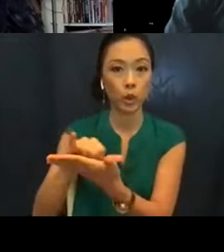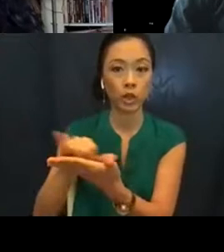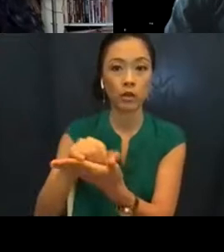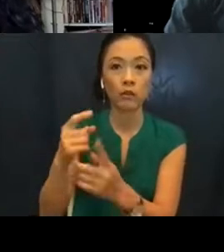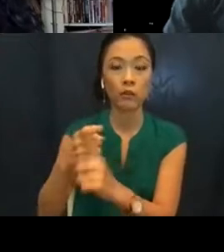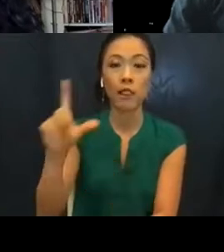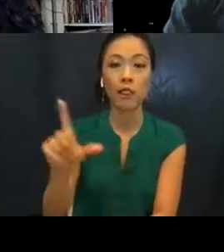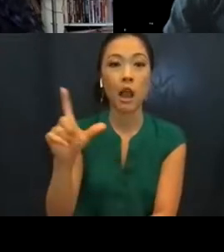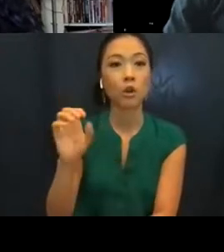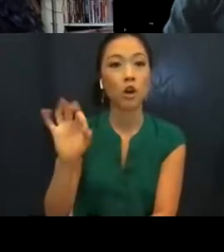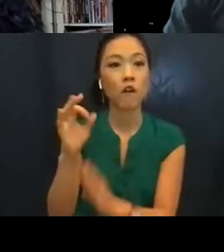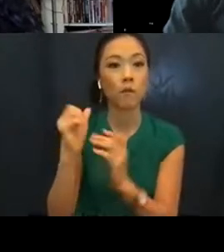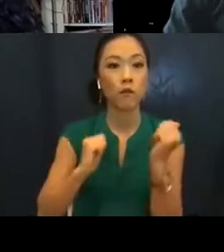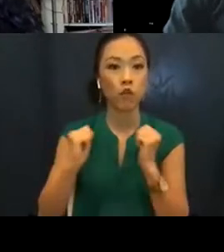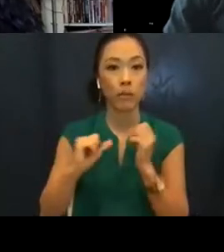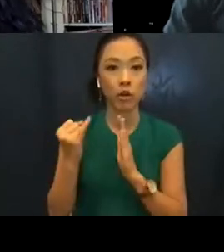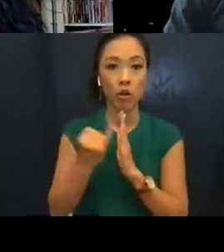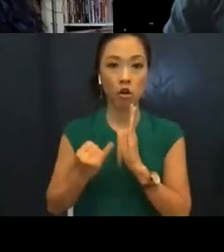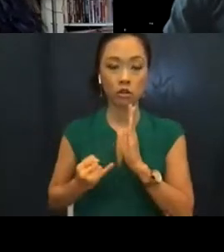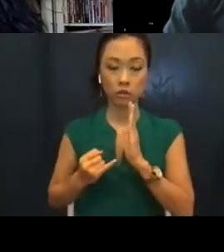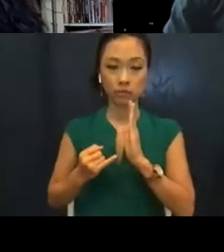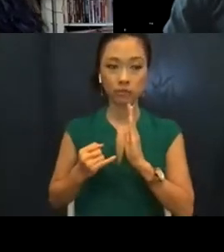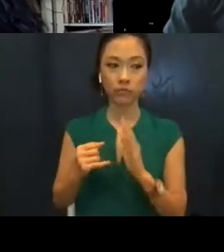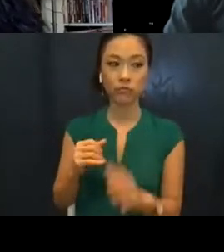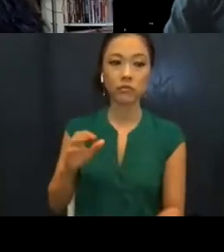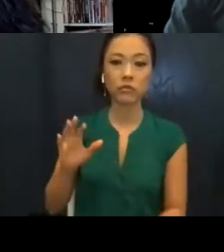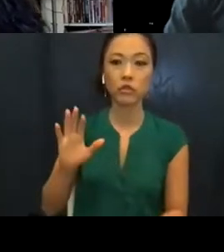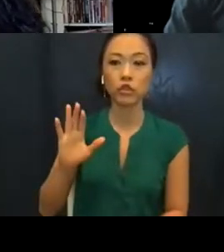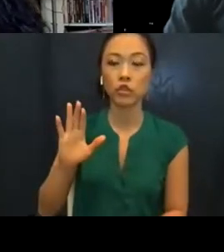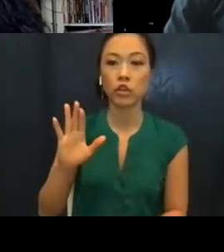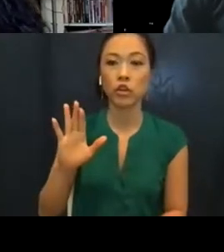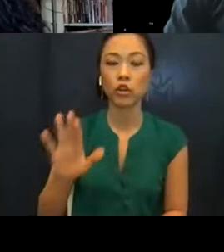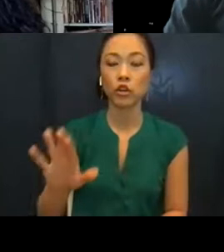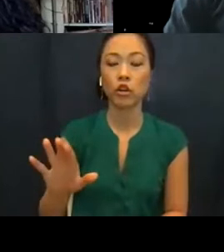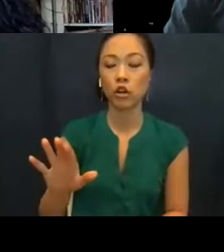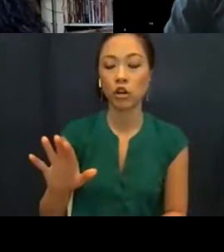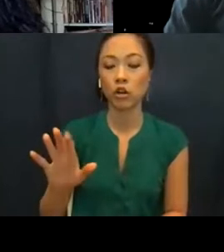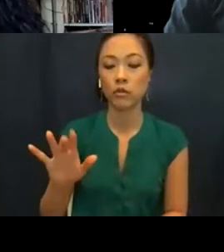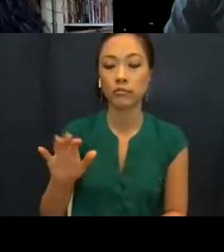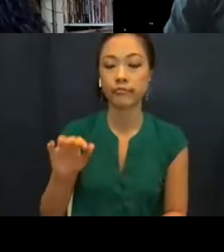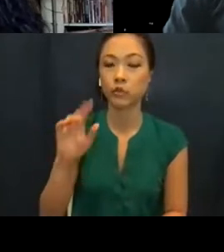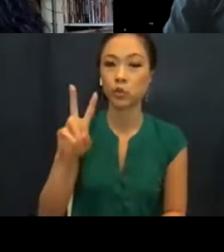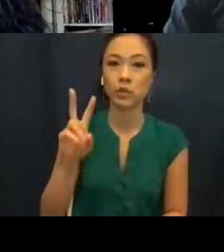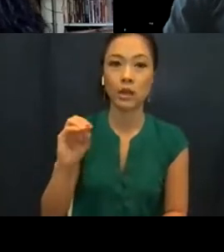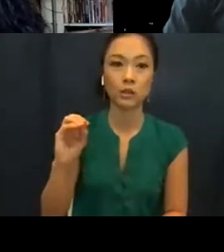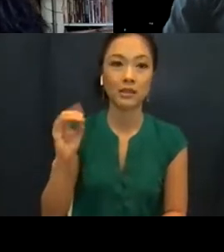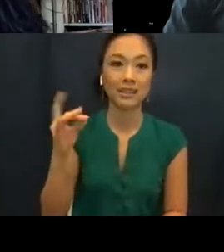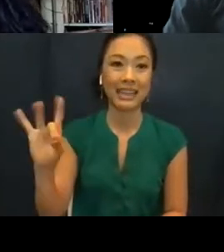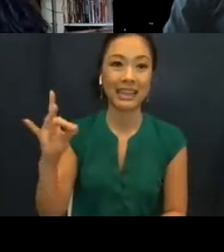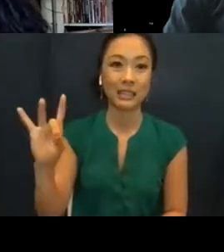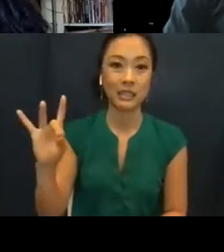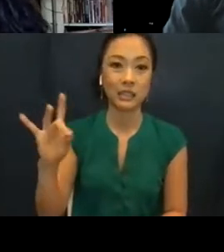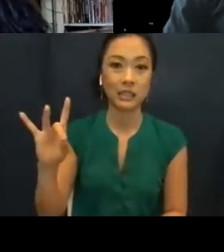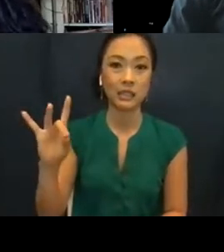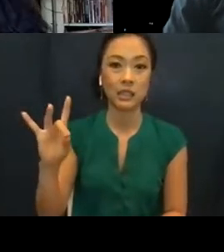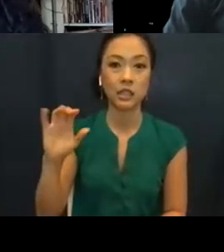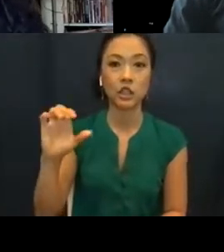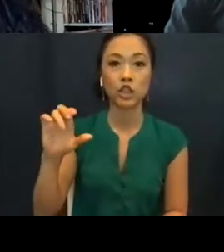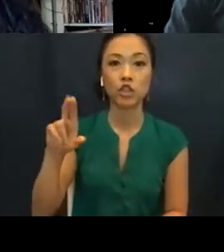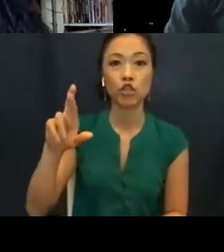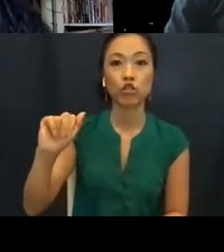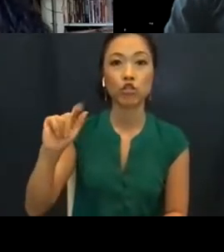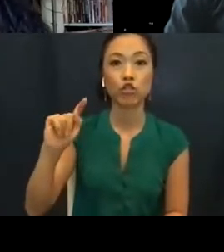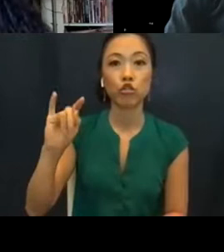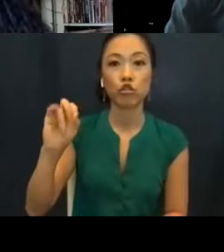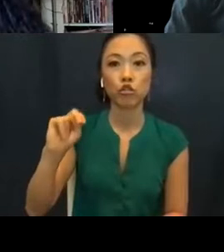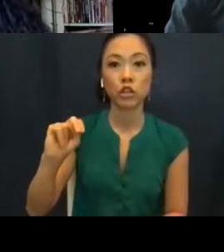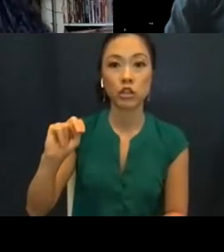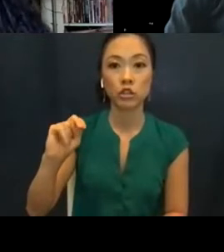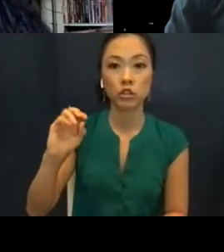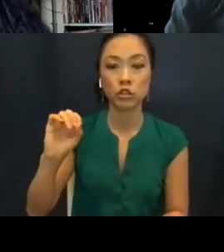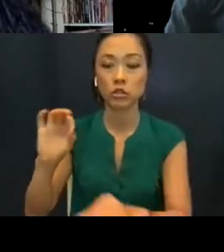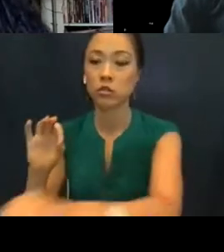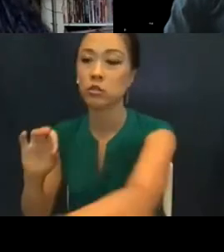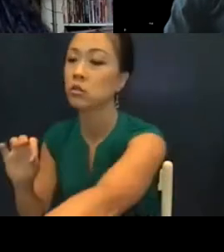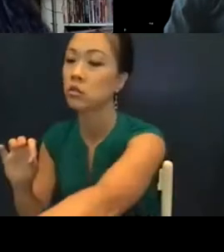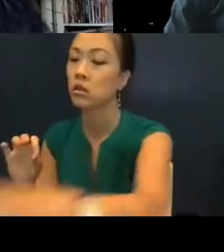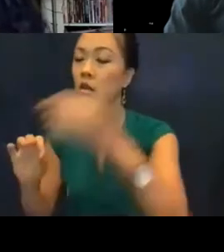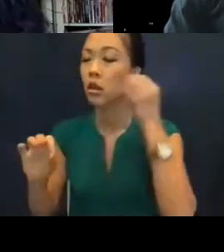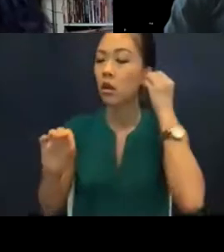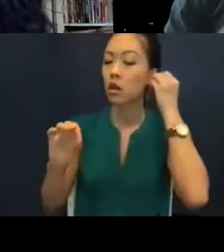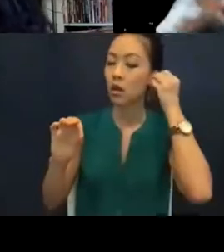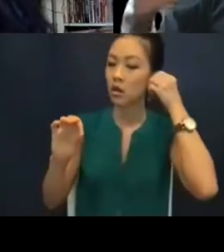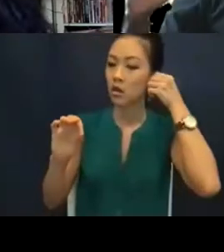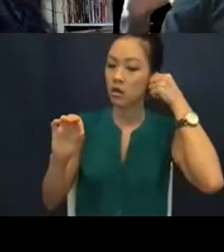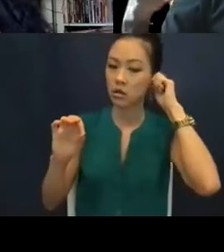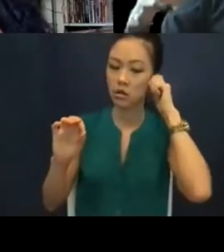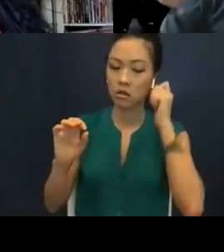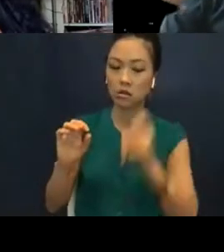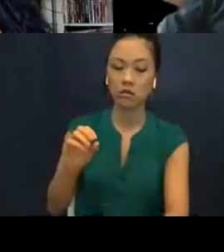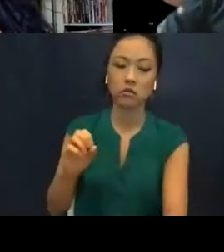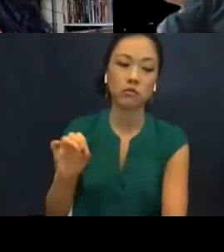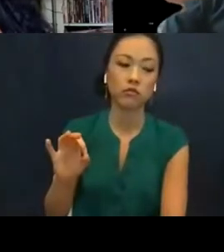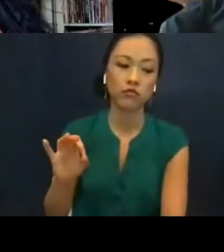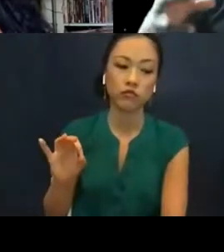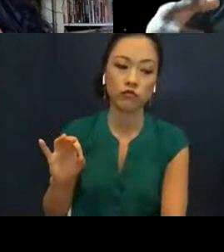Arts and her 2018 curation of Bebe Miller and Jones and a lot of that made since in